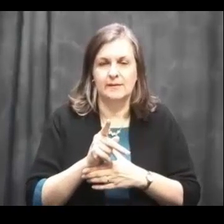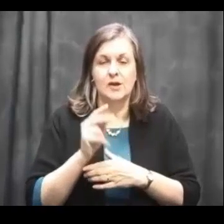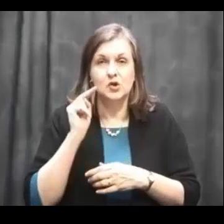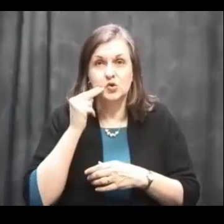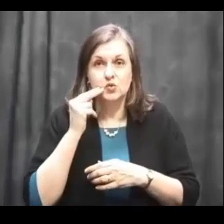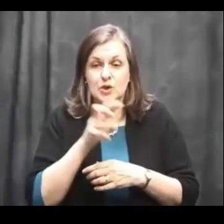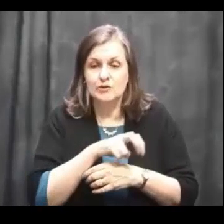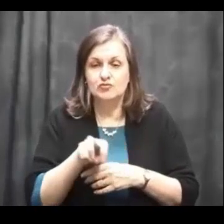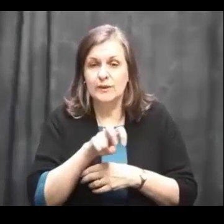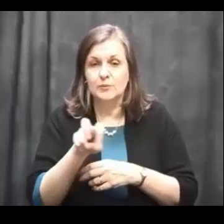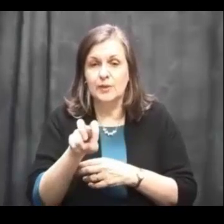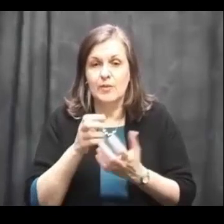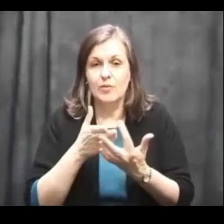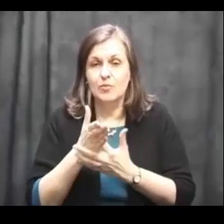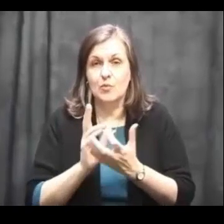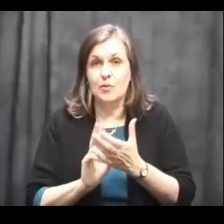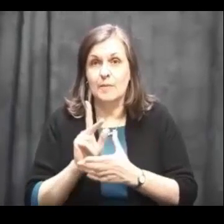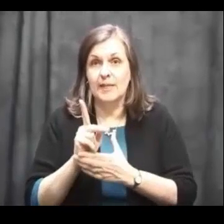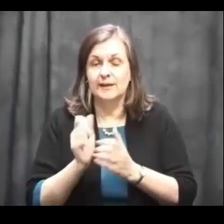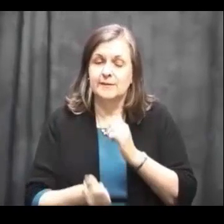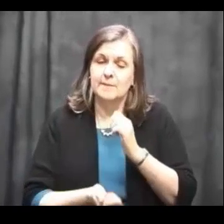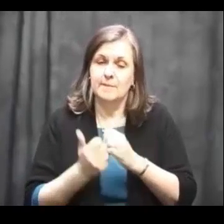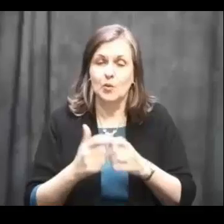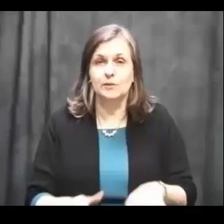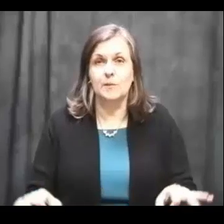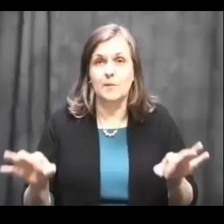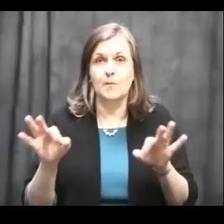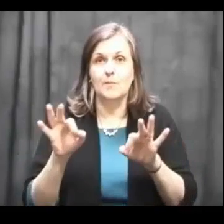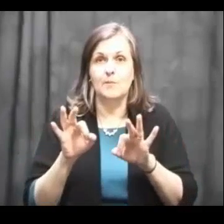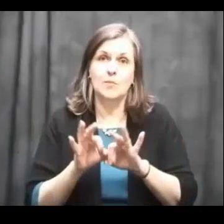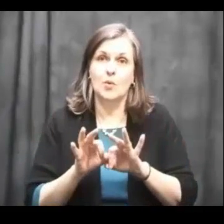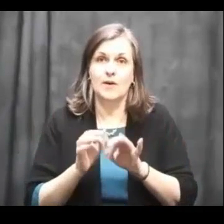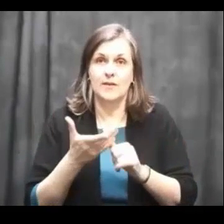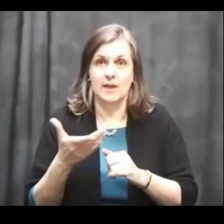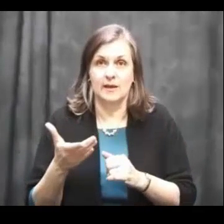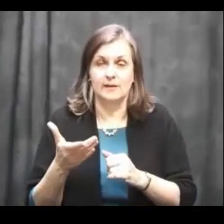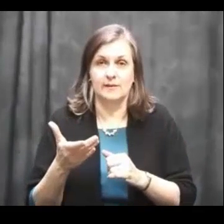the transport of nutrients around the plant is one of the most critical functions it does it